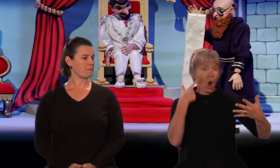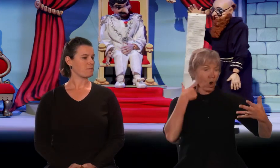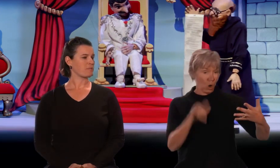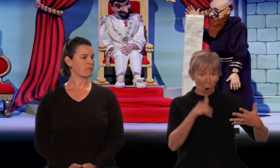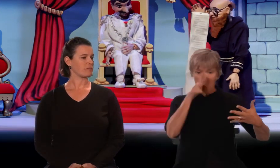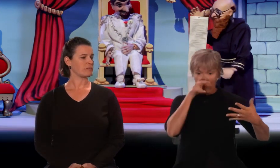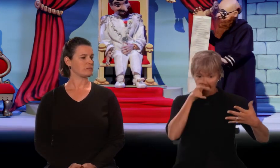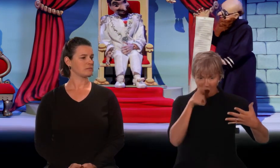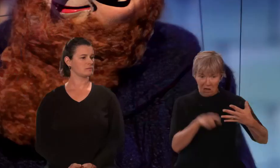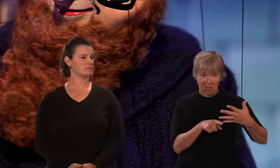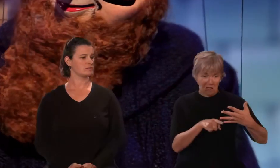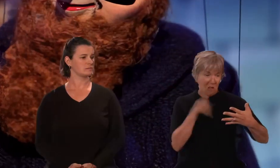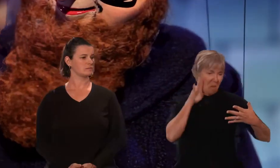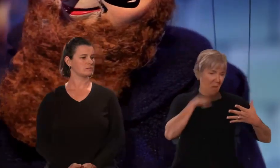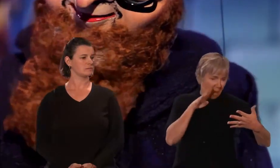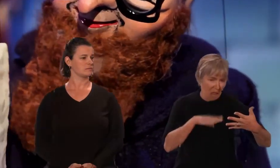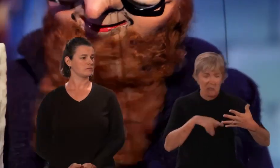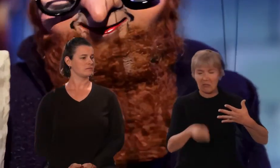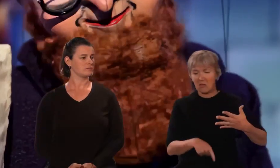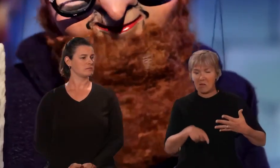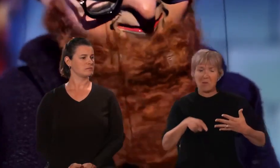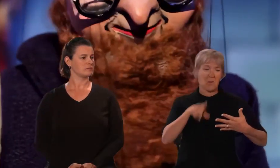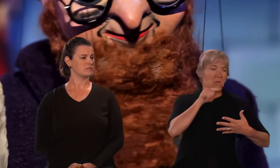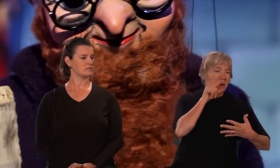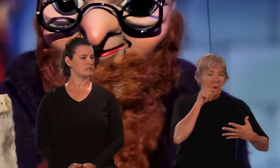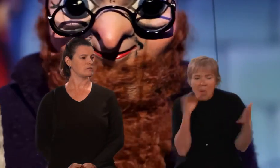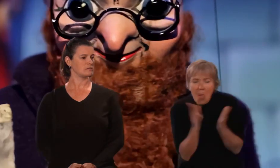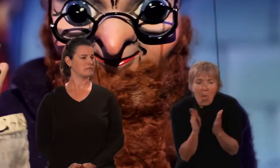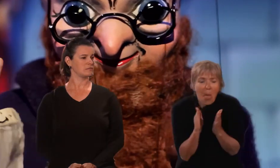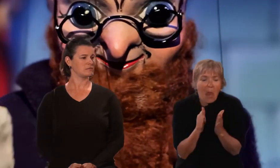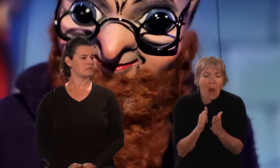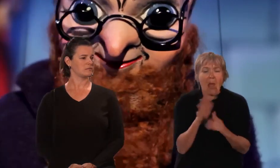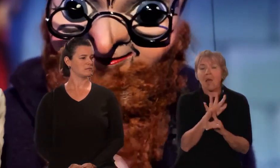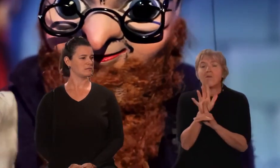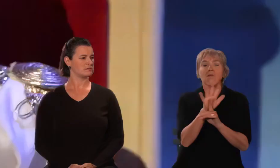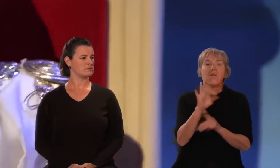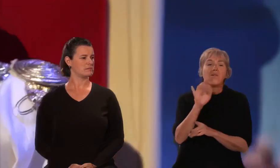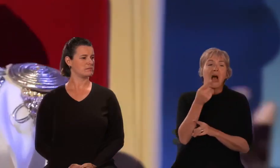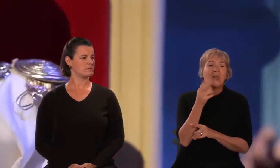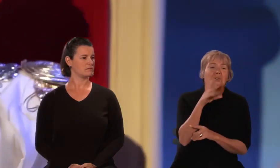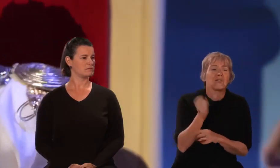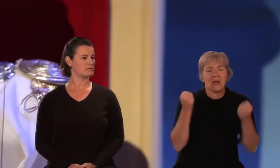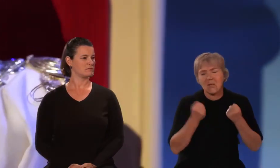flies in amber like glue, hummingbirds' tongues, angels' feathers adorned, boxes and boxes of unicorns' horns,